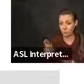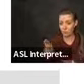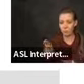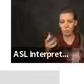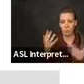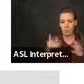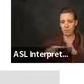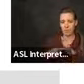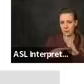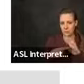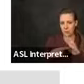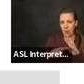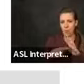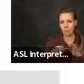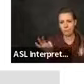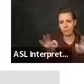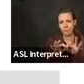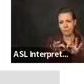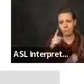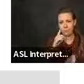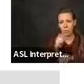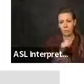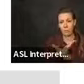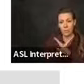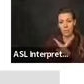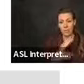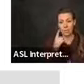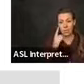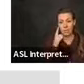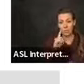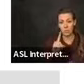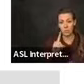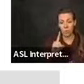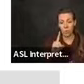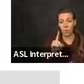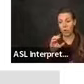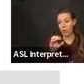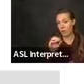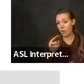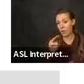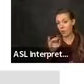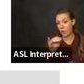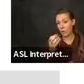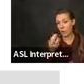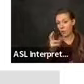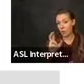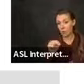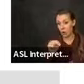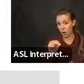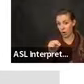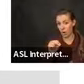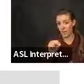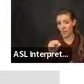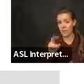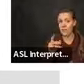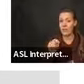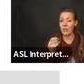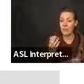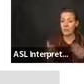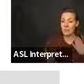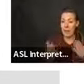an important protection to have as the OMA Cron variant, they become more common